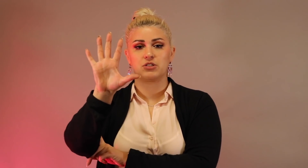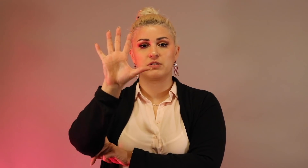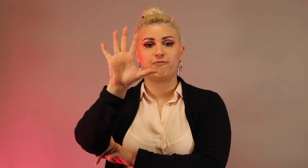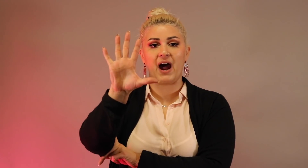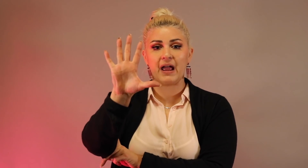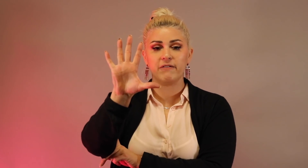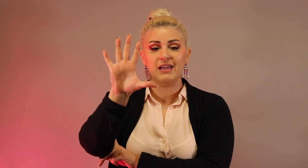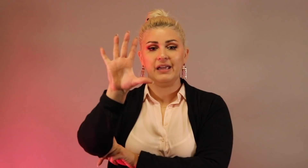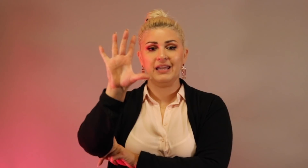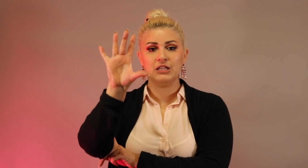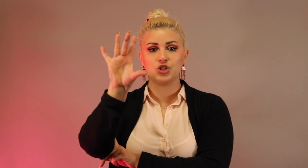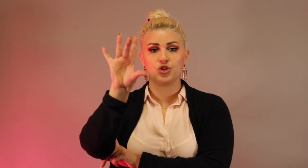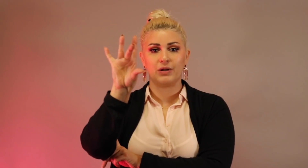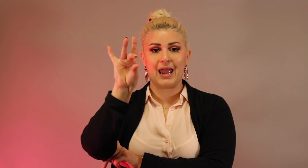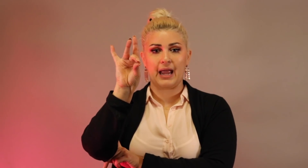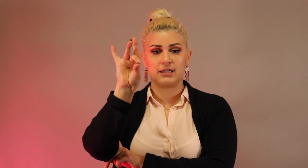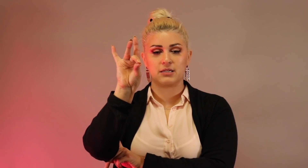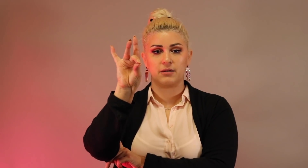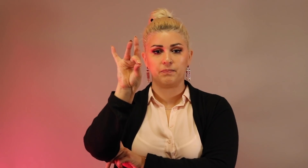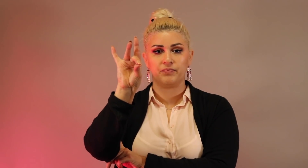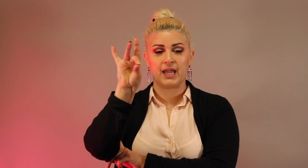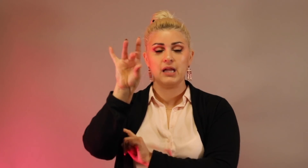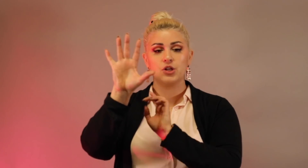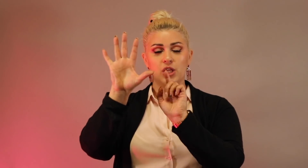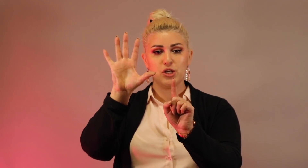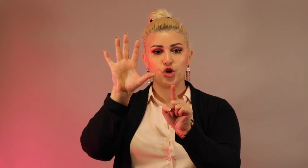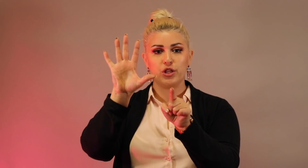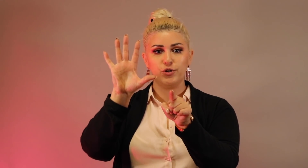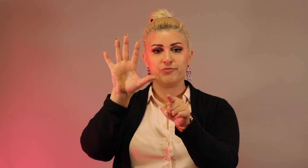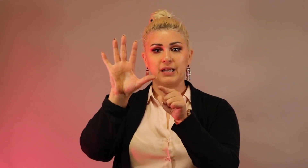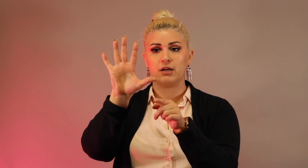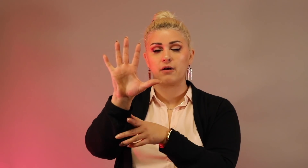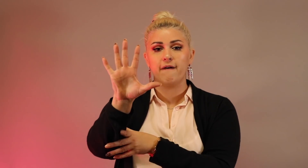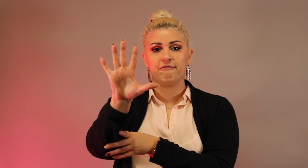So it's five into an eight, okay. So let me show you the movement here.